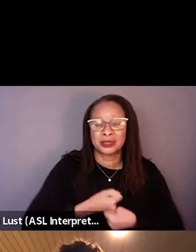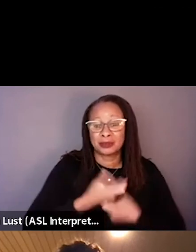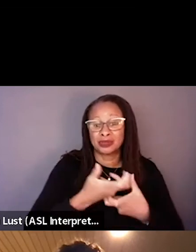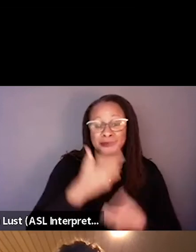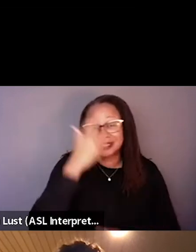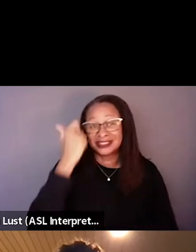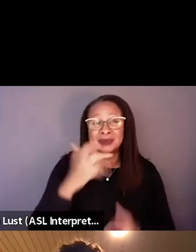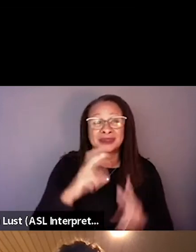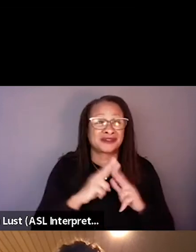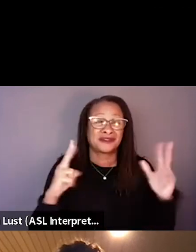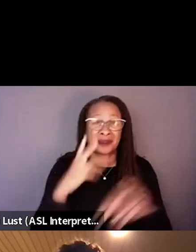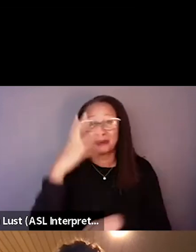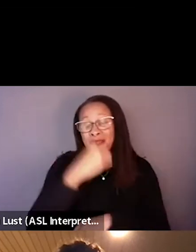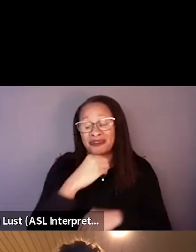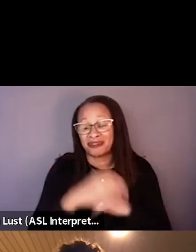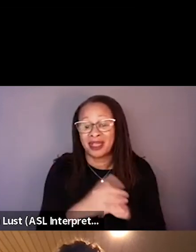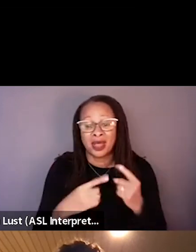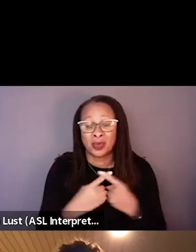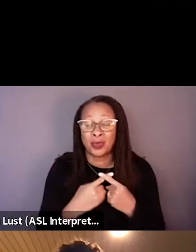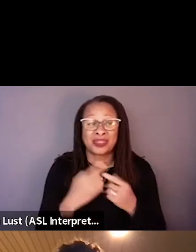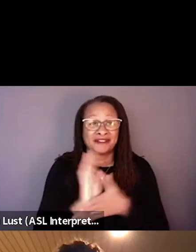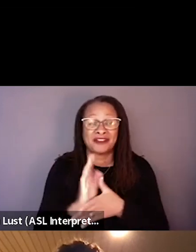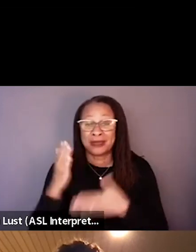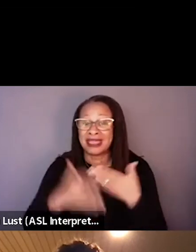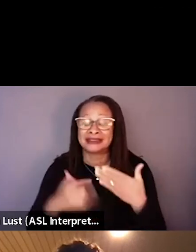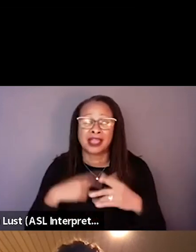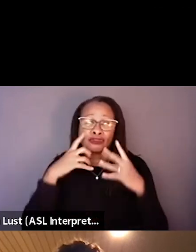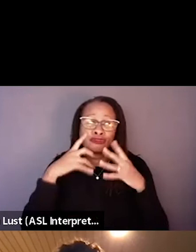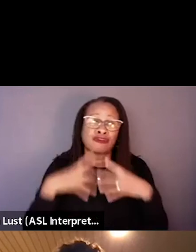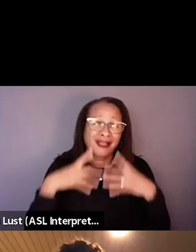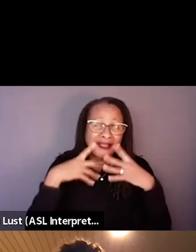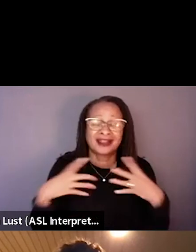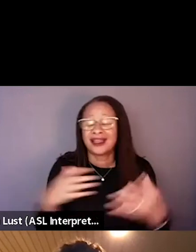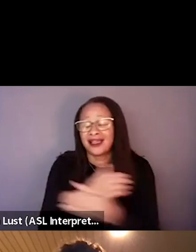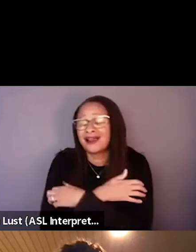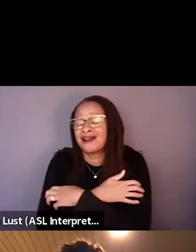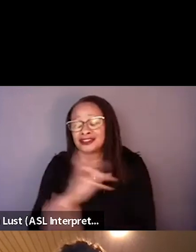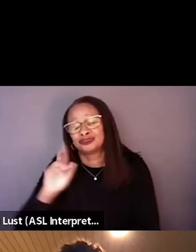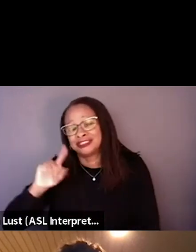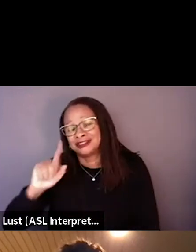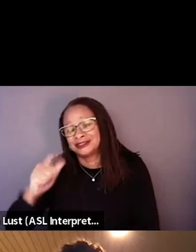I remember that when, when the film ended, I cried and I hugged Rita because it was so beautiful and